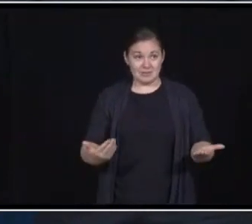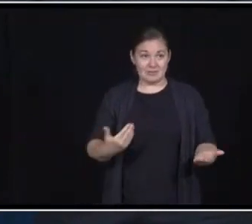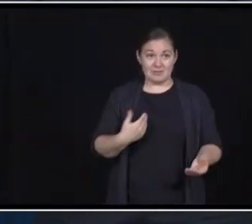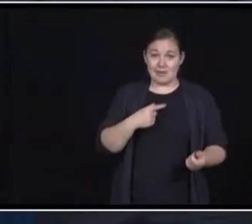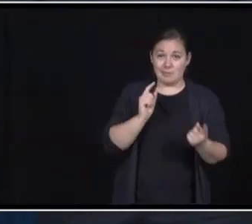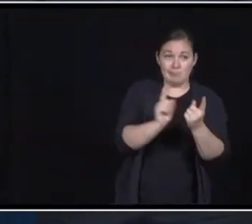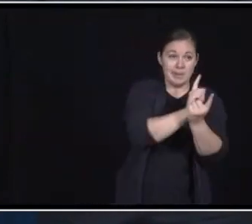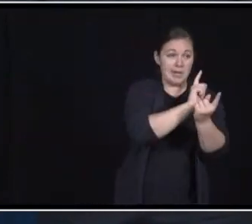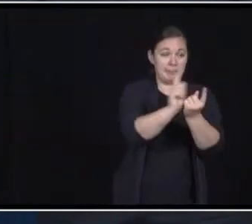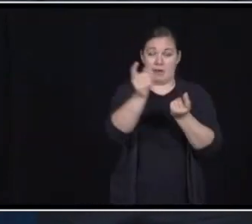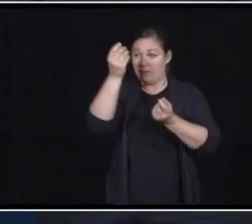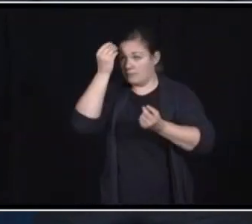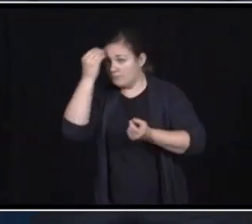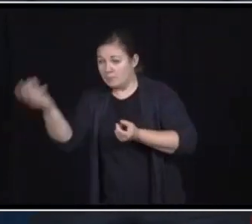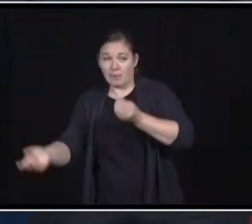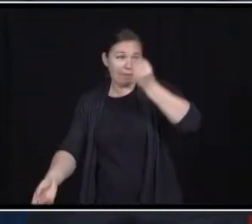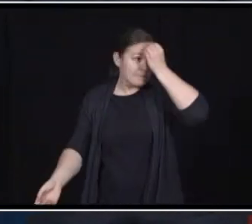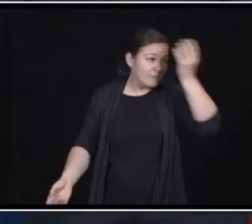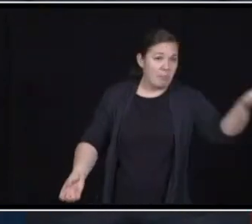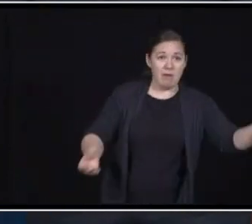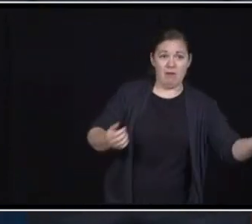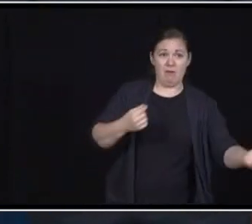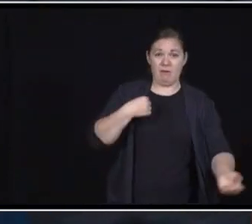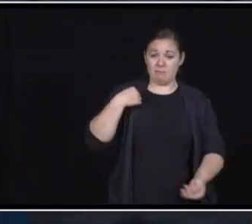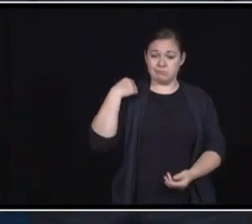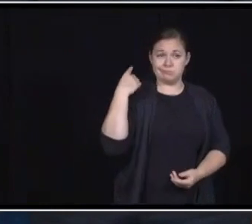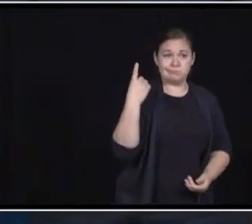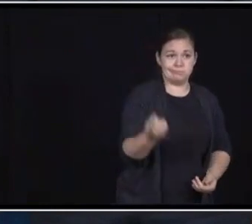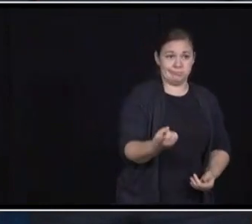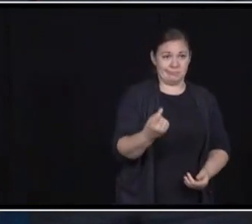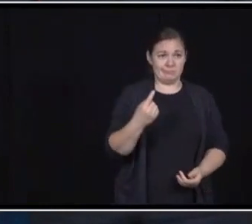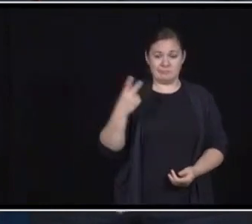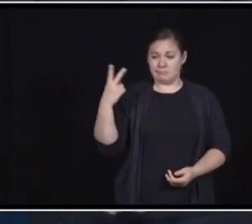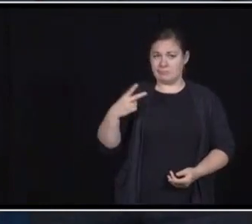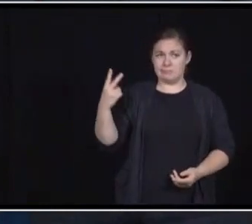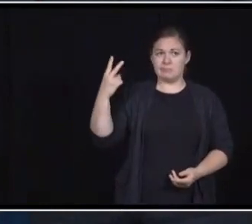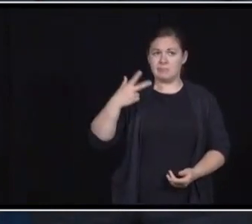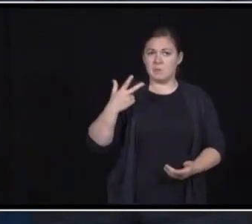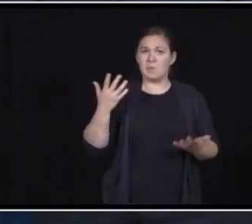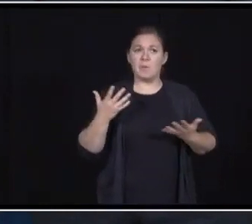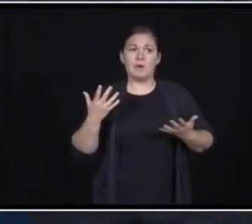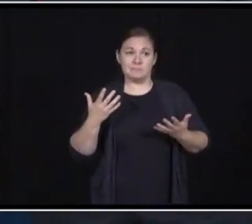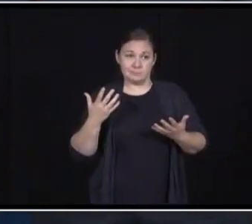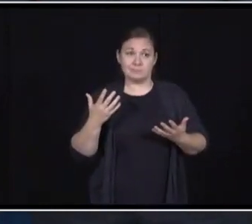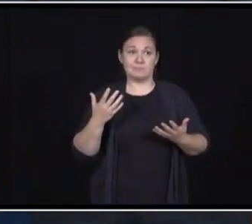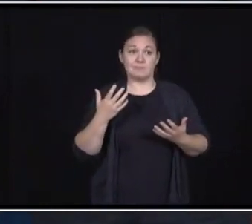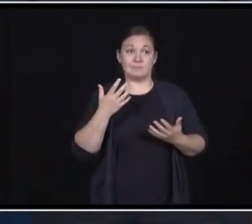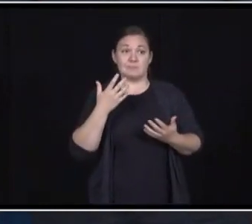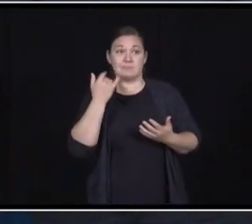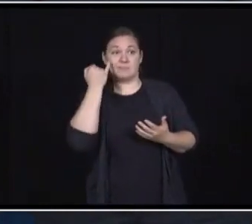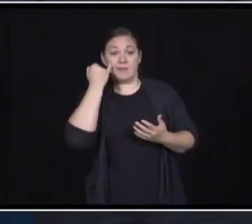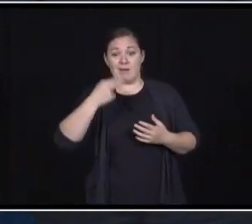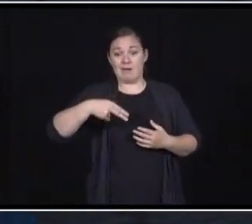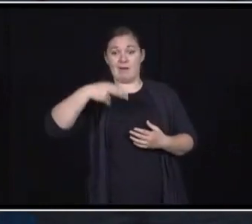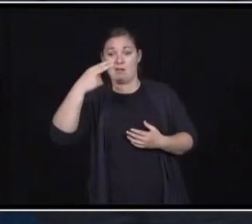I totally disagree with that because I'm out there and I'm talking with the people. You know it comes down to?